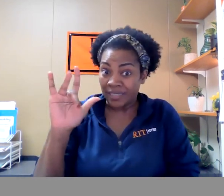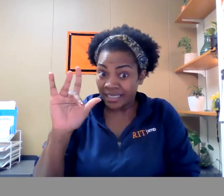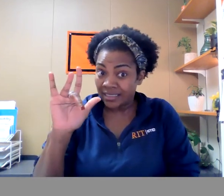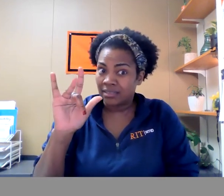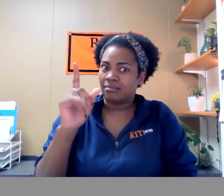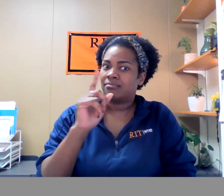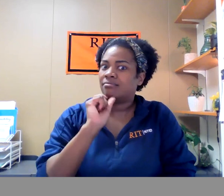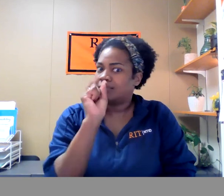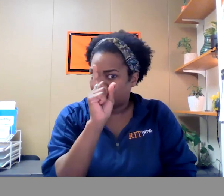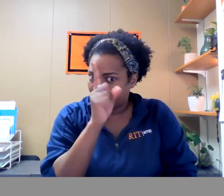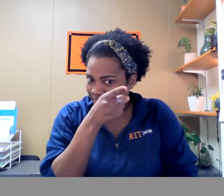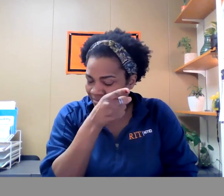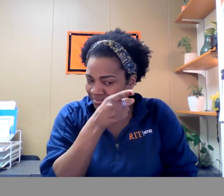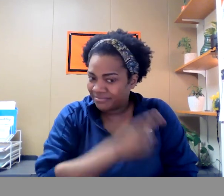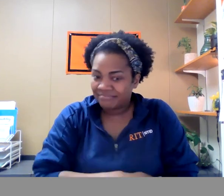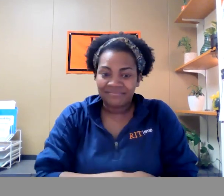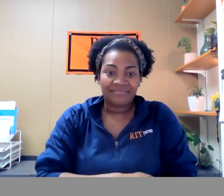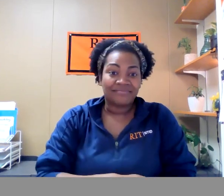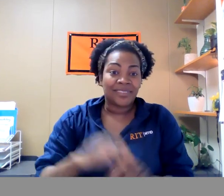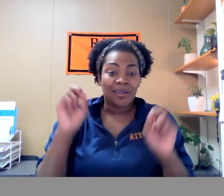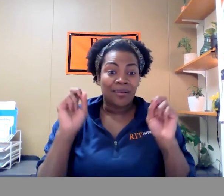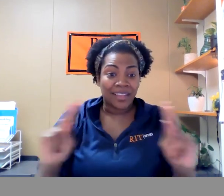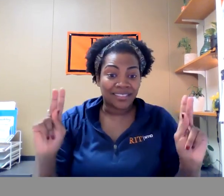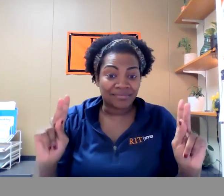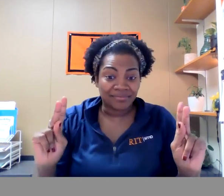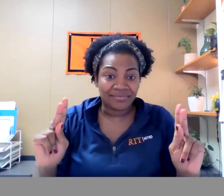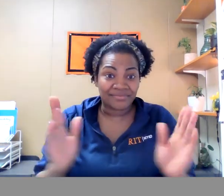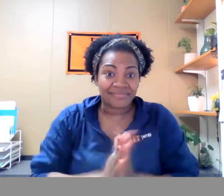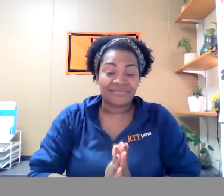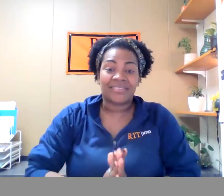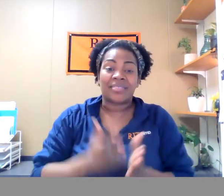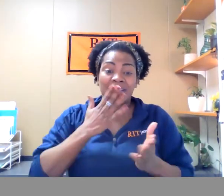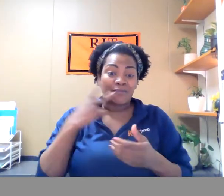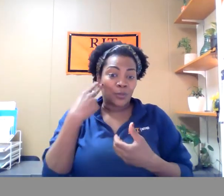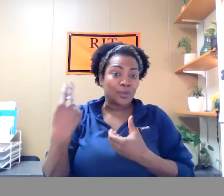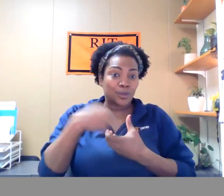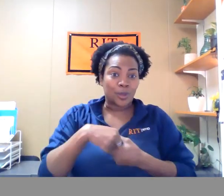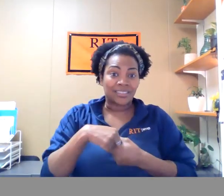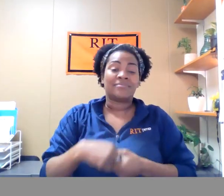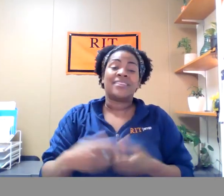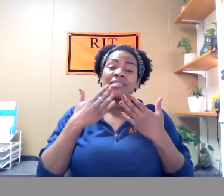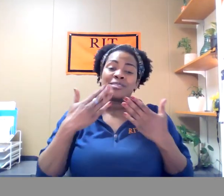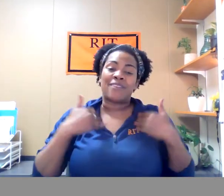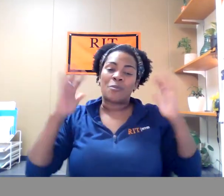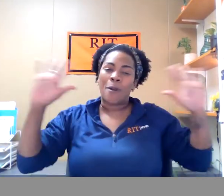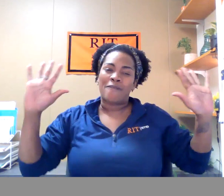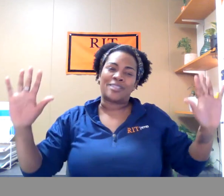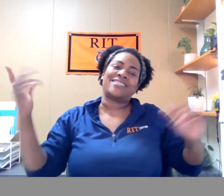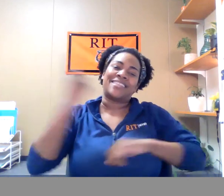the deadline for registration is February 25th. So thank you so much for joining us,